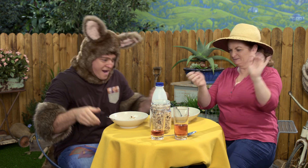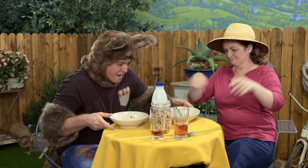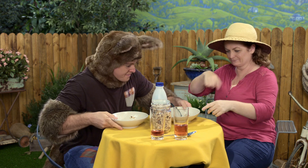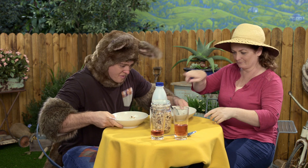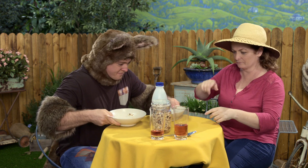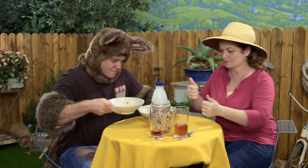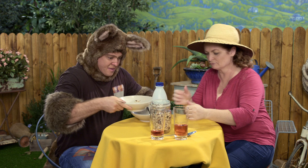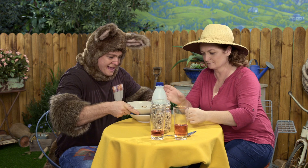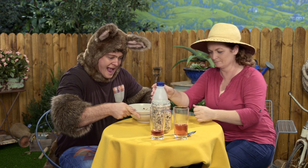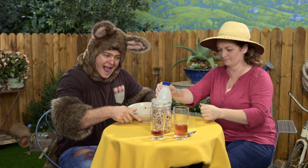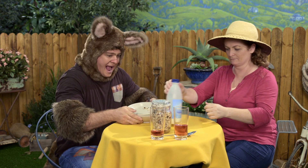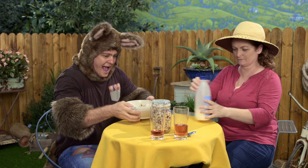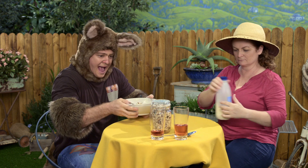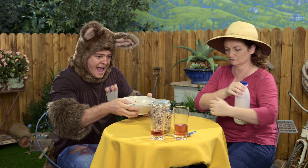Oh, yeah, let's go!